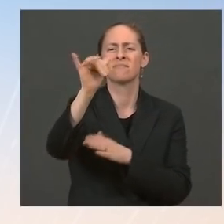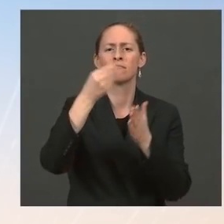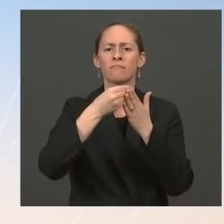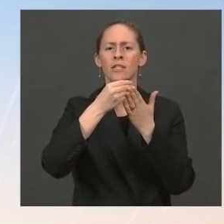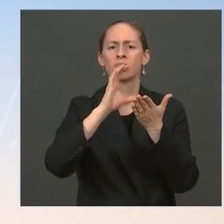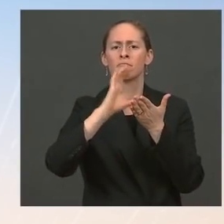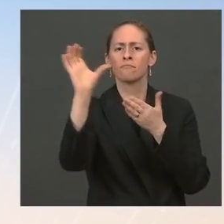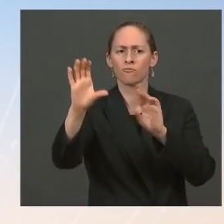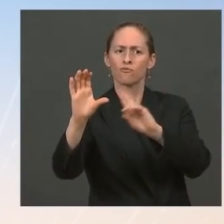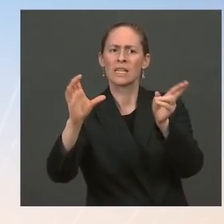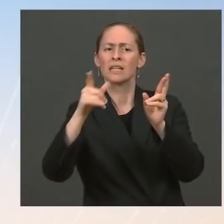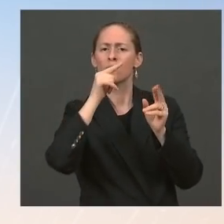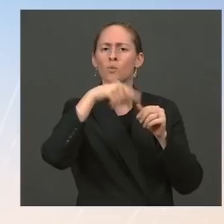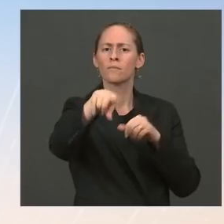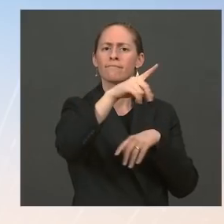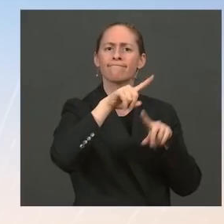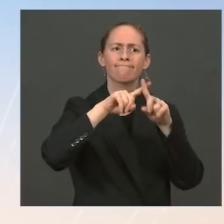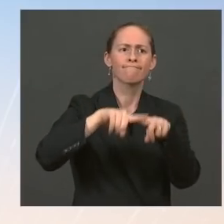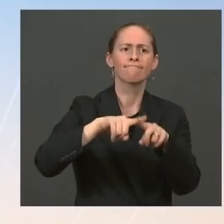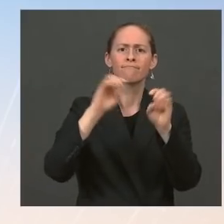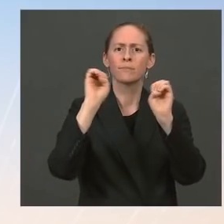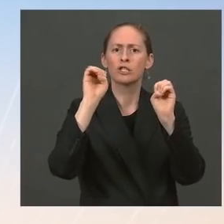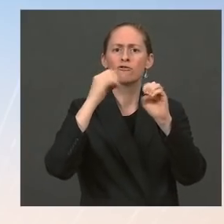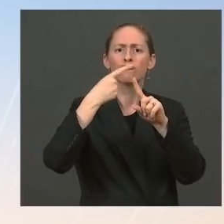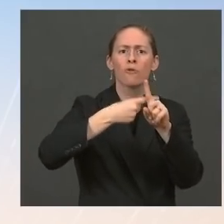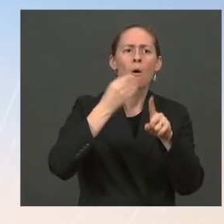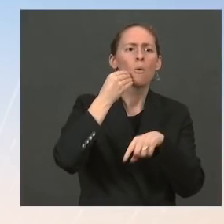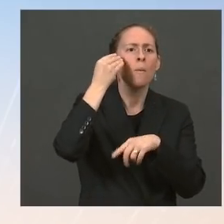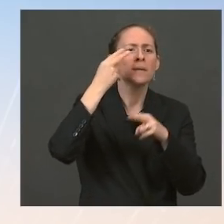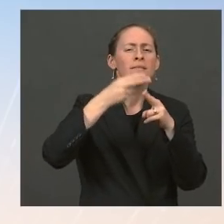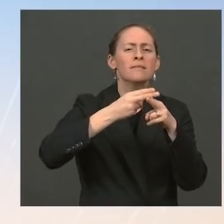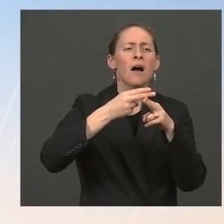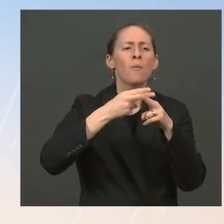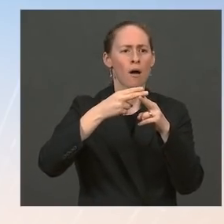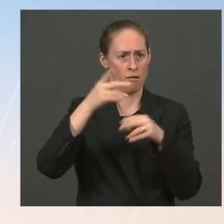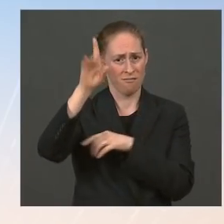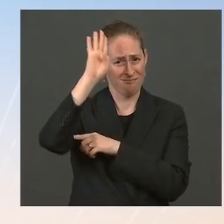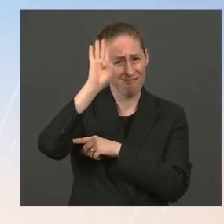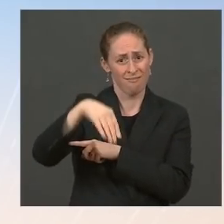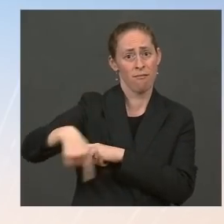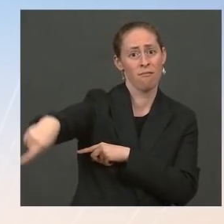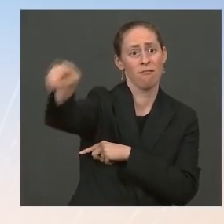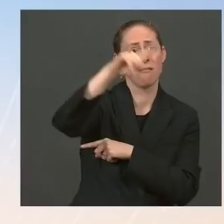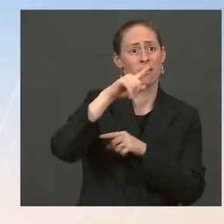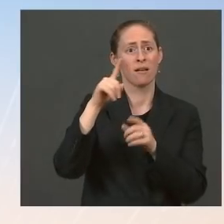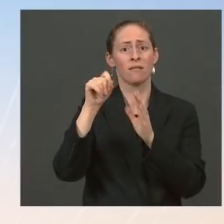who've already done this with their state and local funds, but this is something that we're going to play an aggressive role